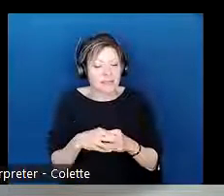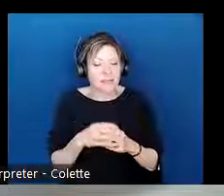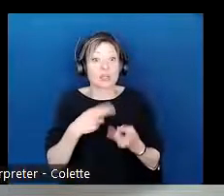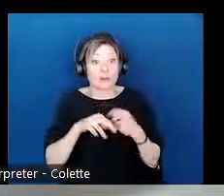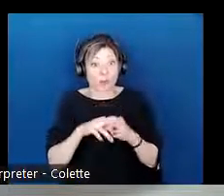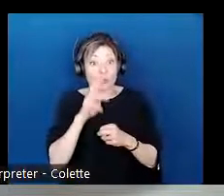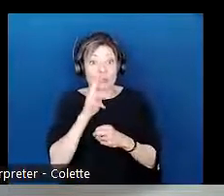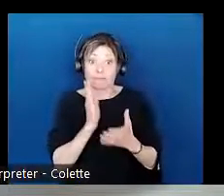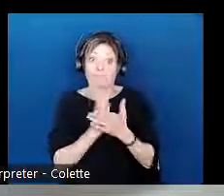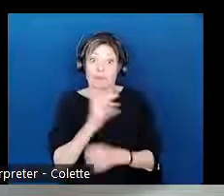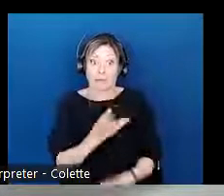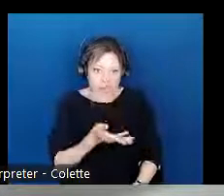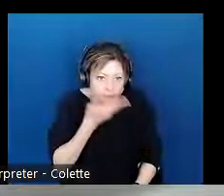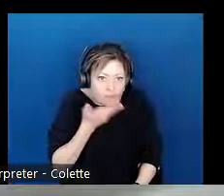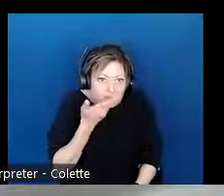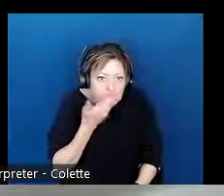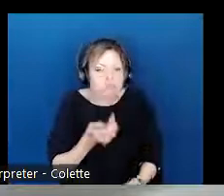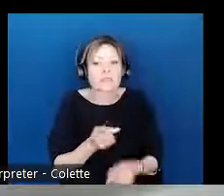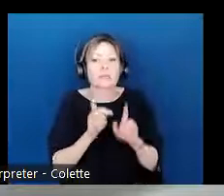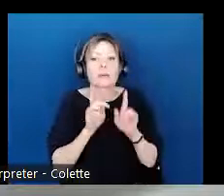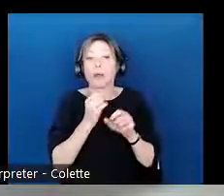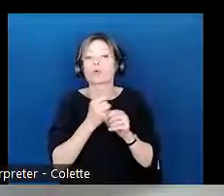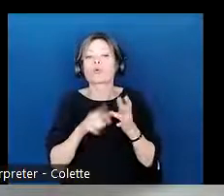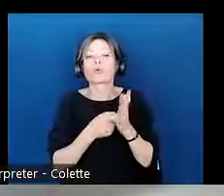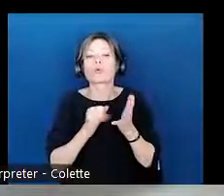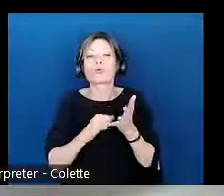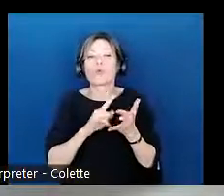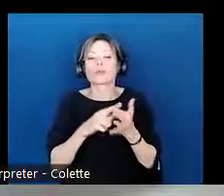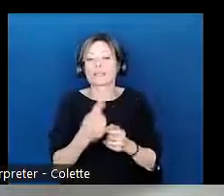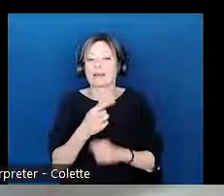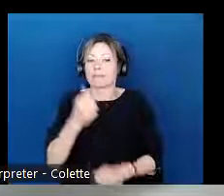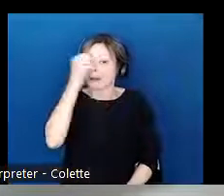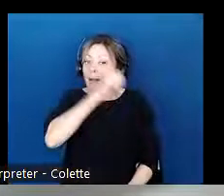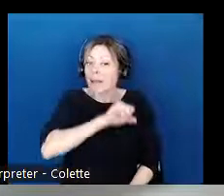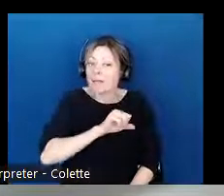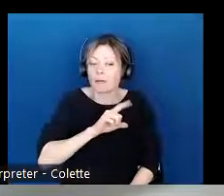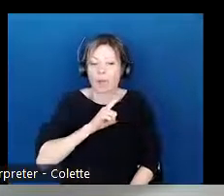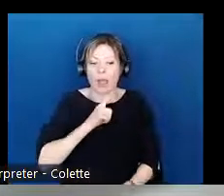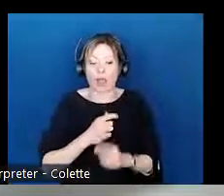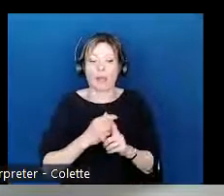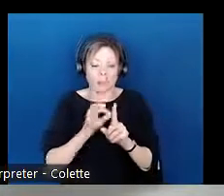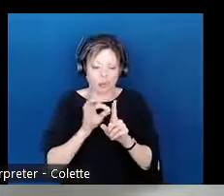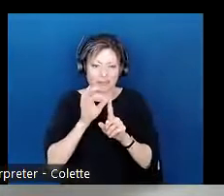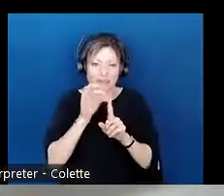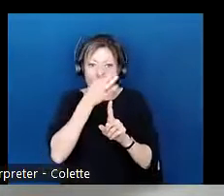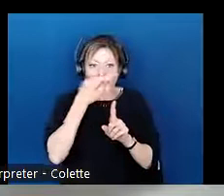um but also of course is really clever because it actually flowers all year round and so unlike some